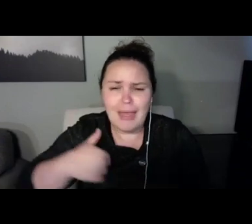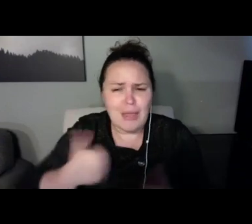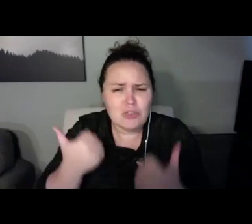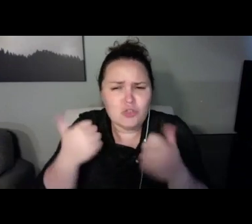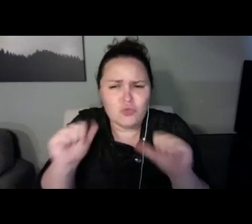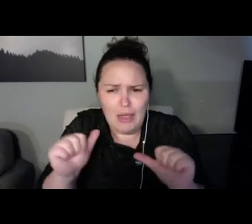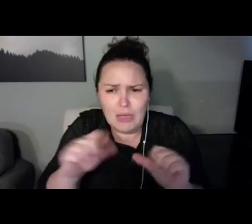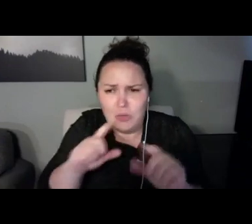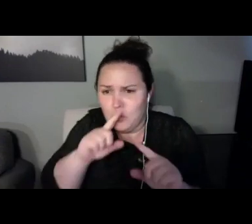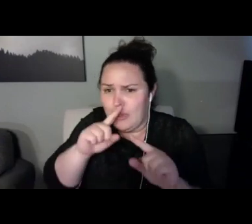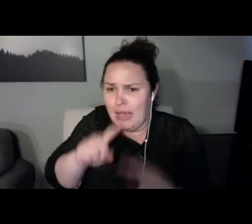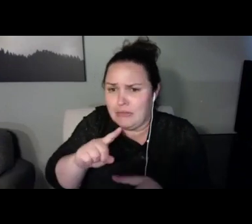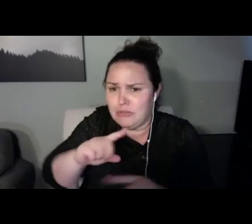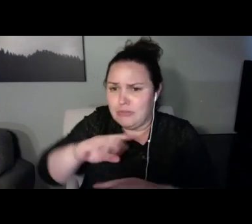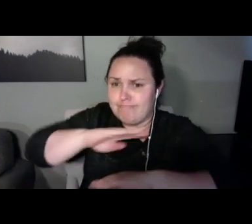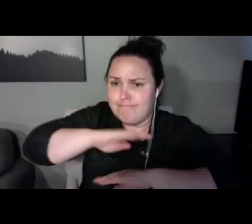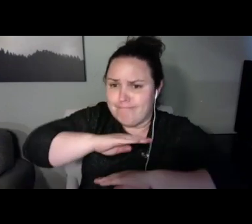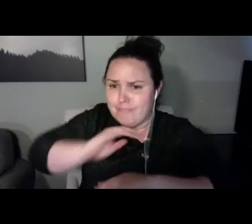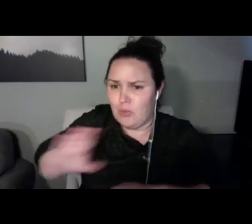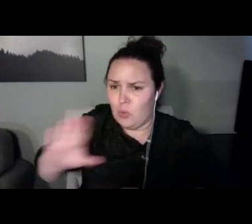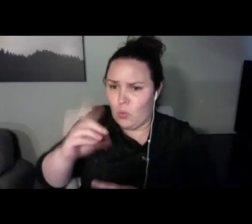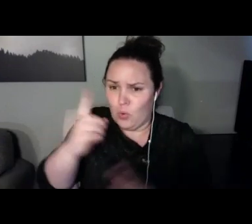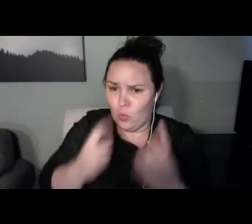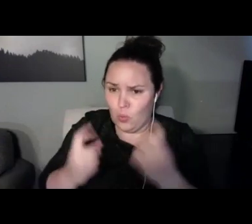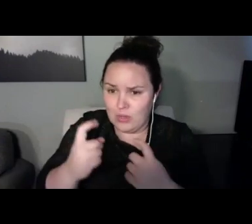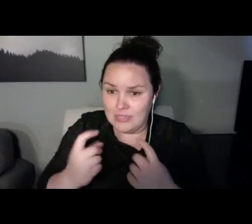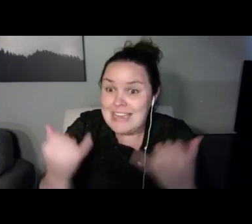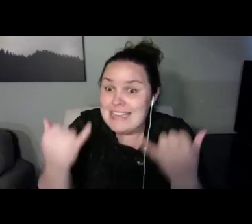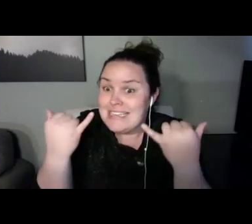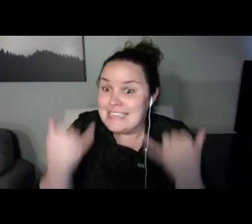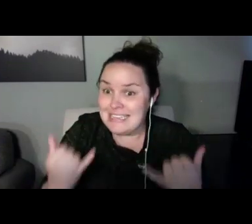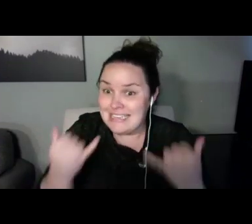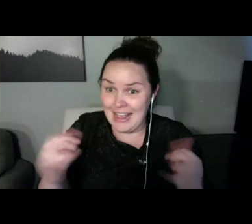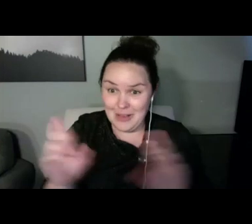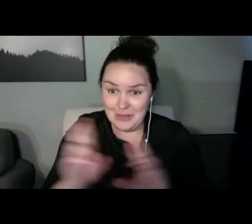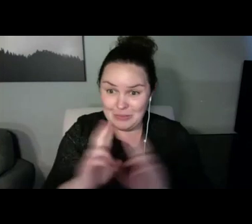your questions. Now, without further ado, I would like to